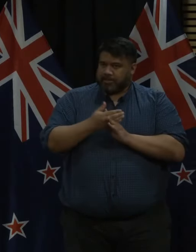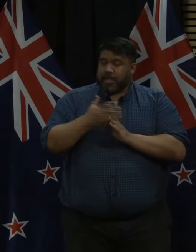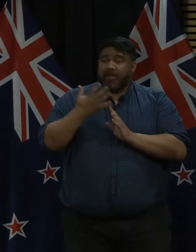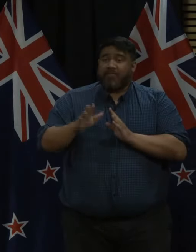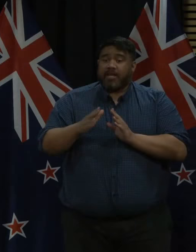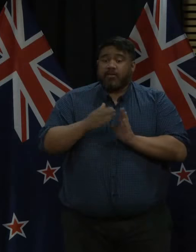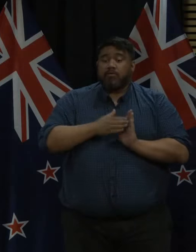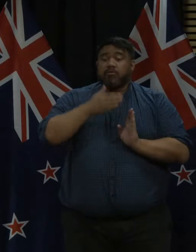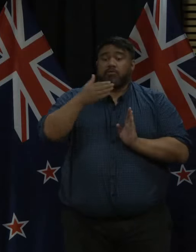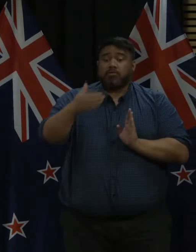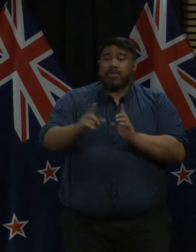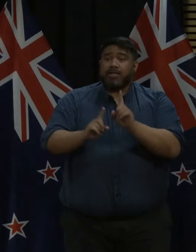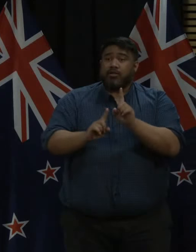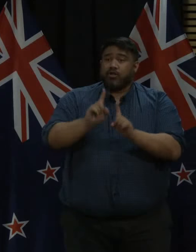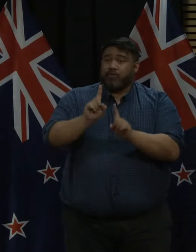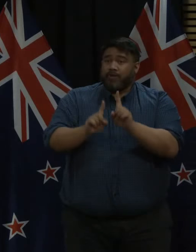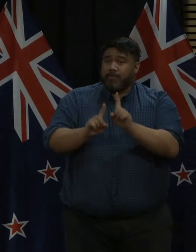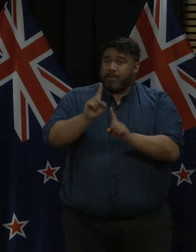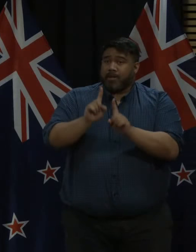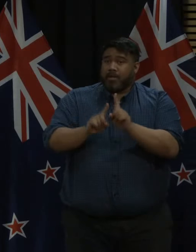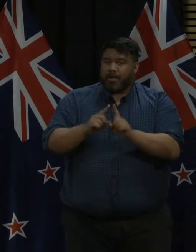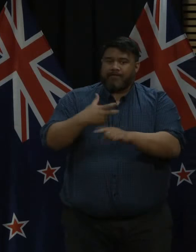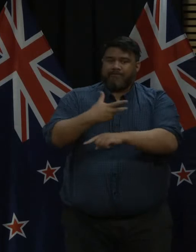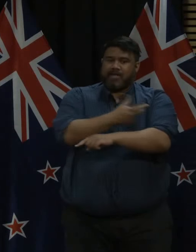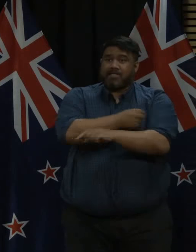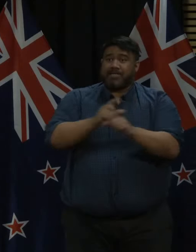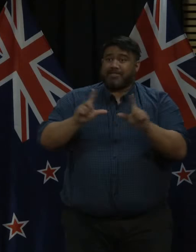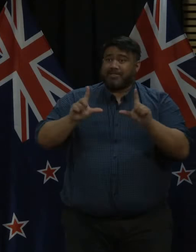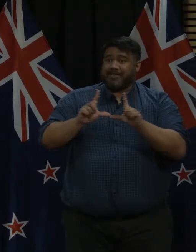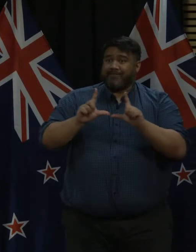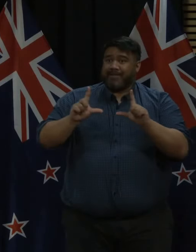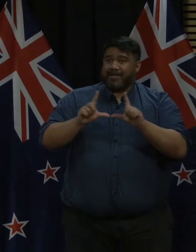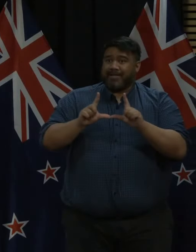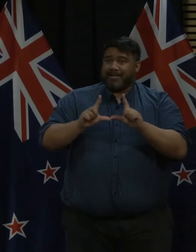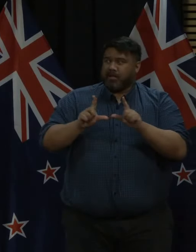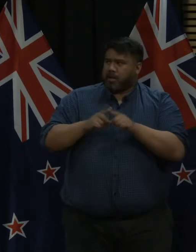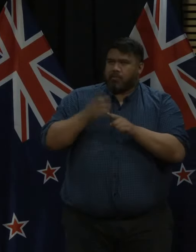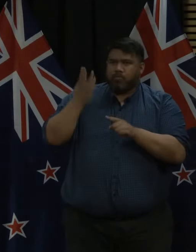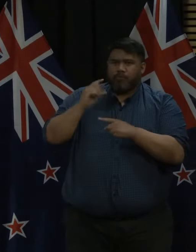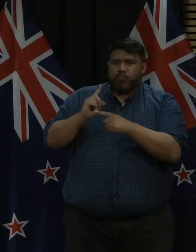will be, late this month we intend to make test results accessible via my COVID record.